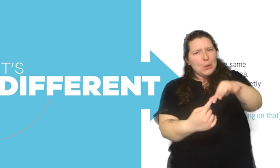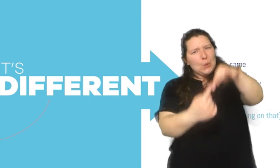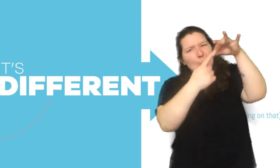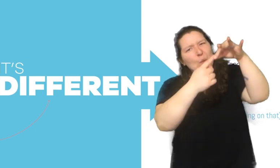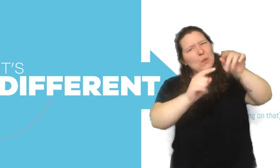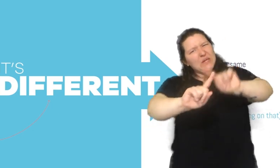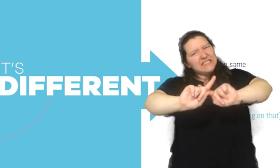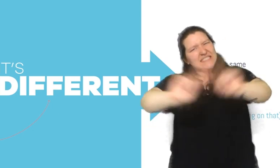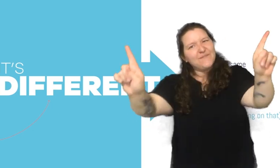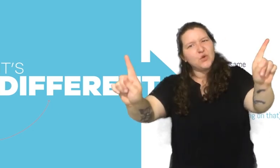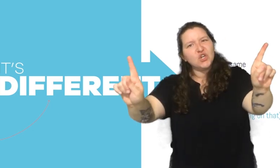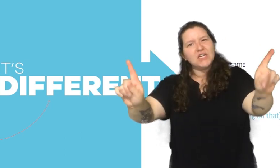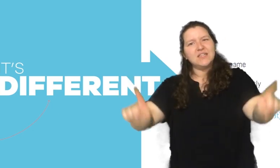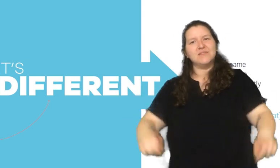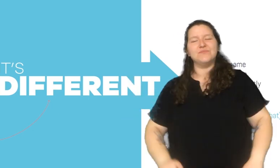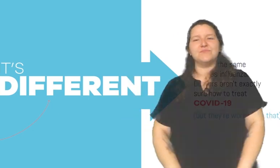It's different.